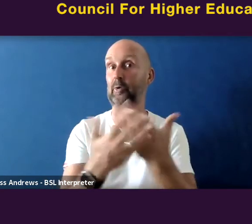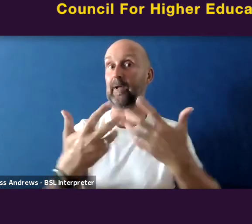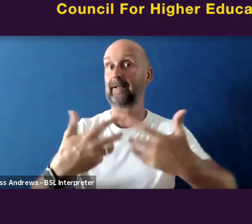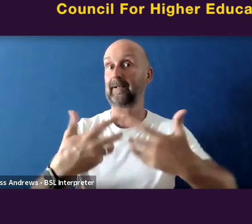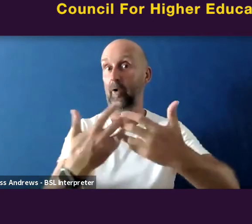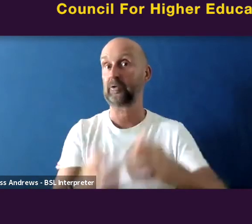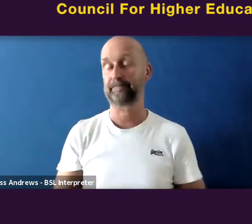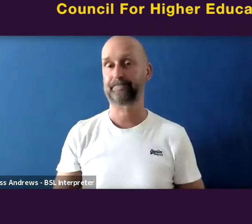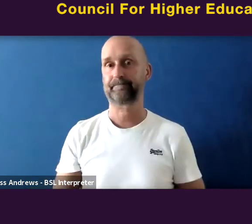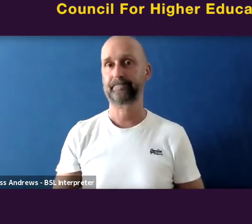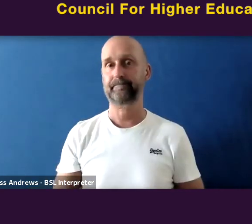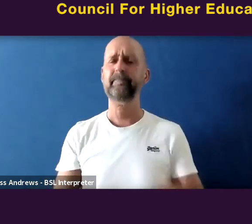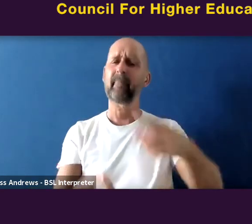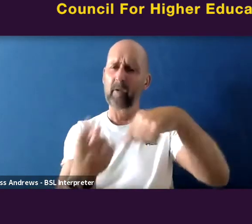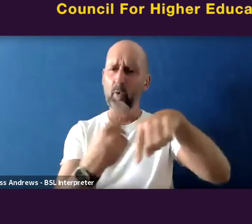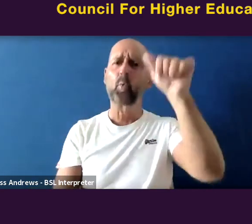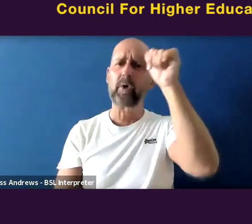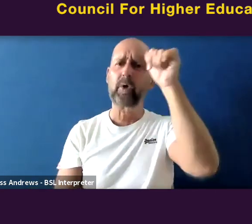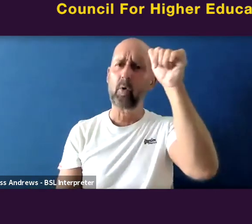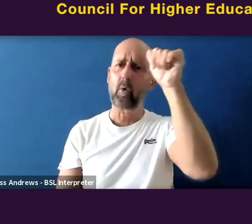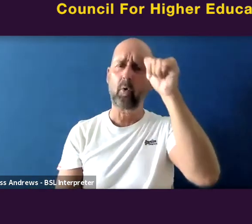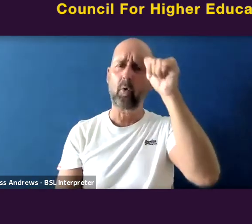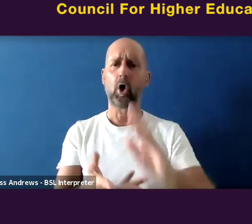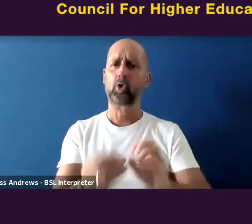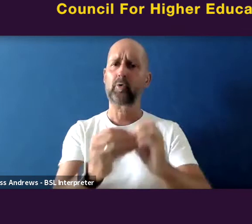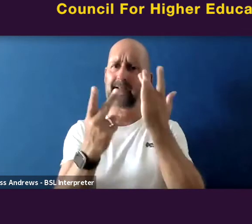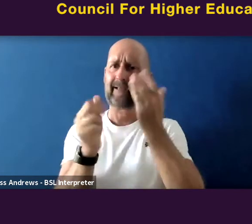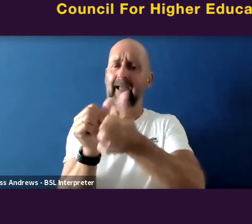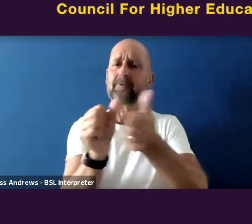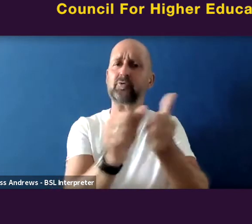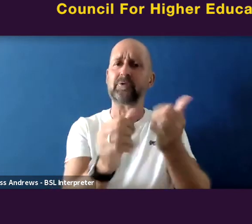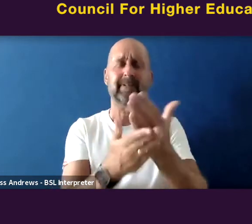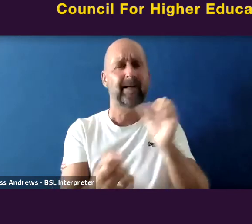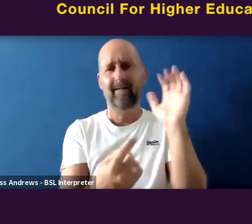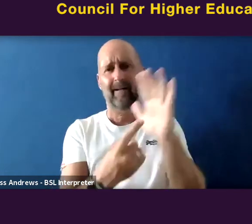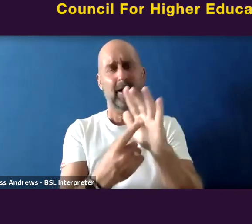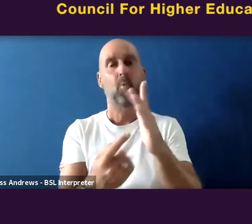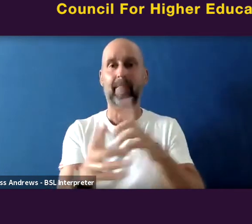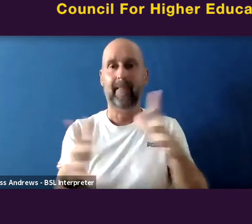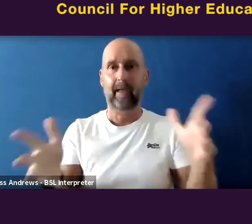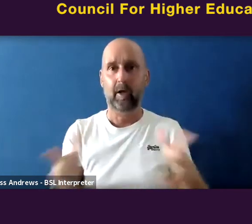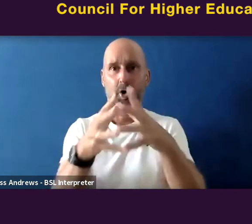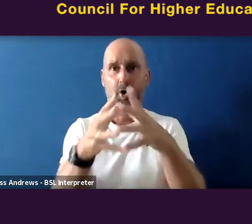As we all know, creative industries are crucial drivers of growth growing at four times the rate